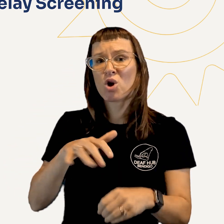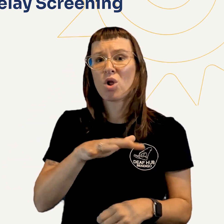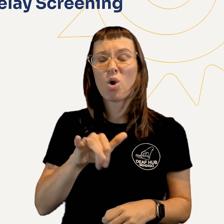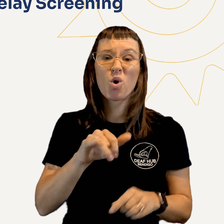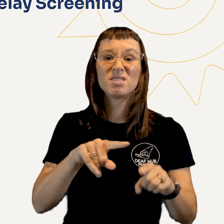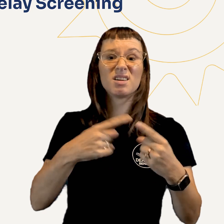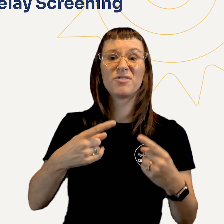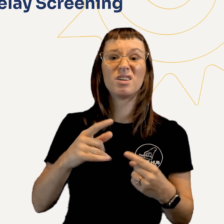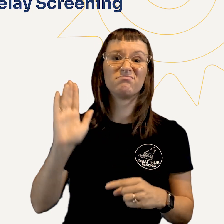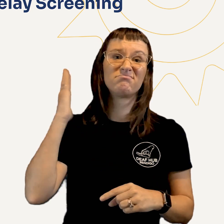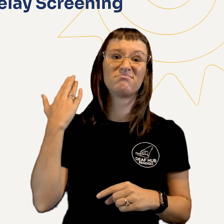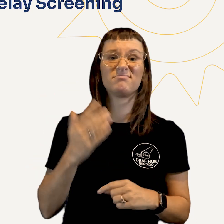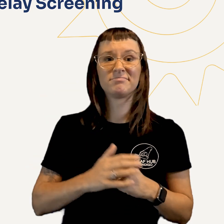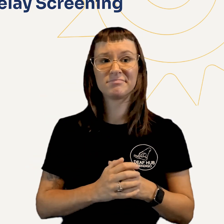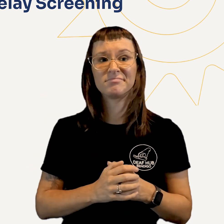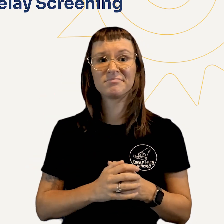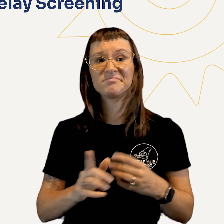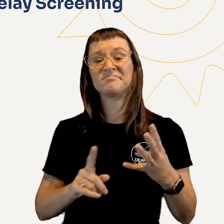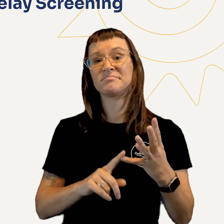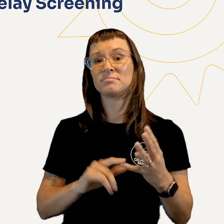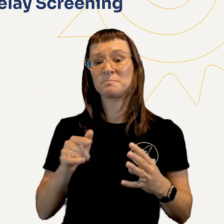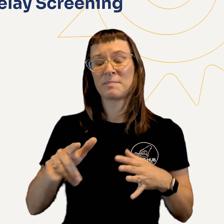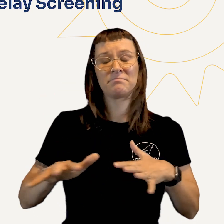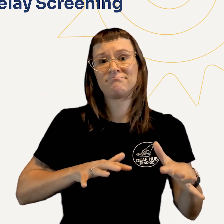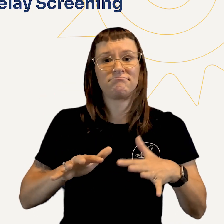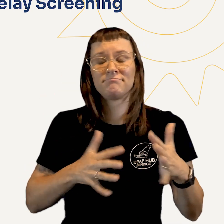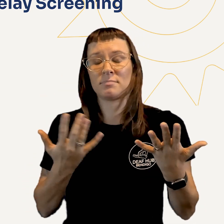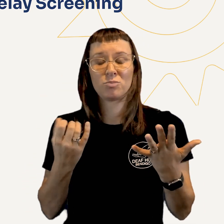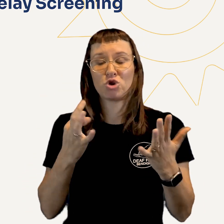medical or otherwise. 4- They're too busy to prioritize a health procedure.